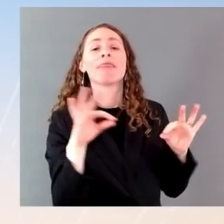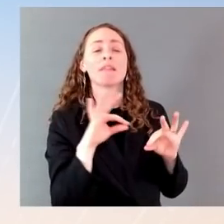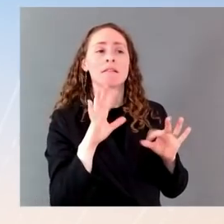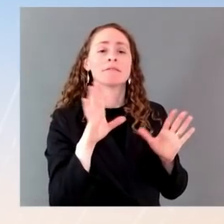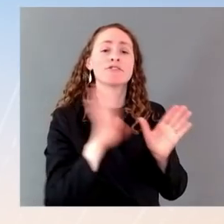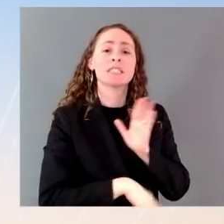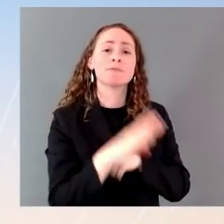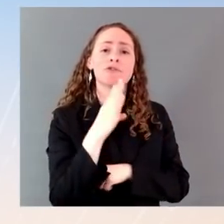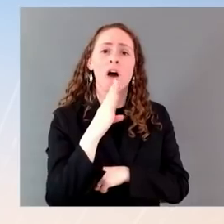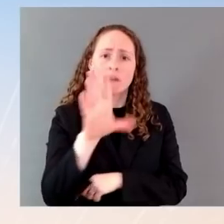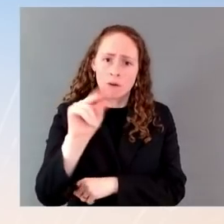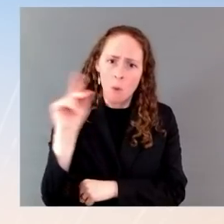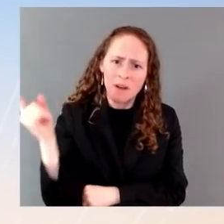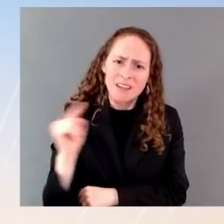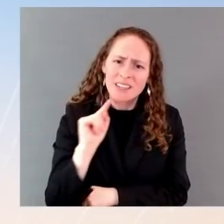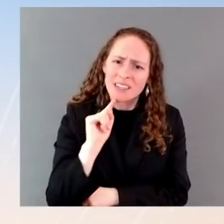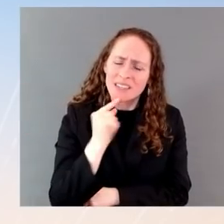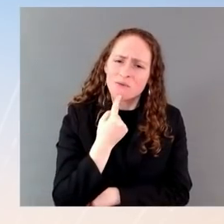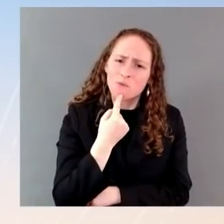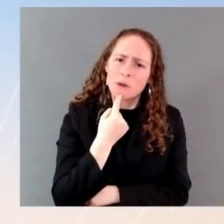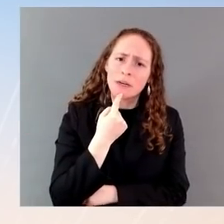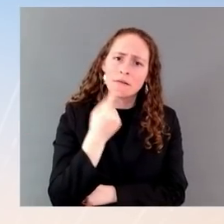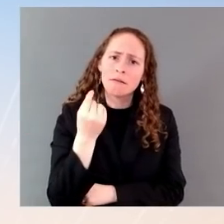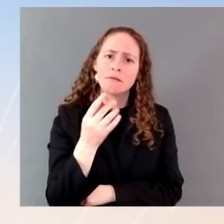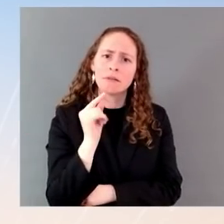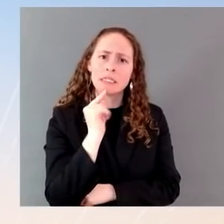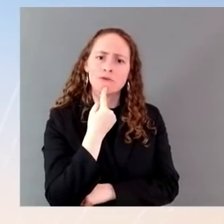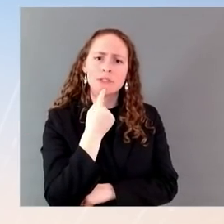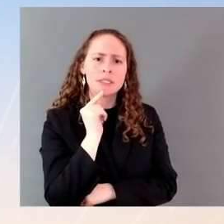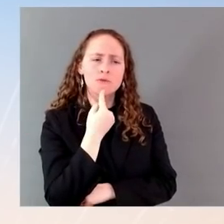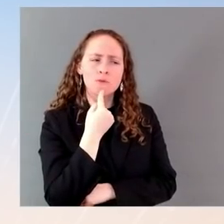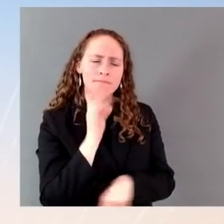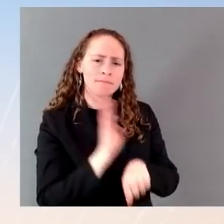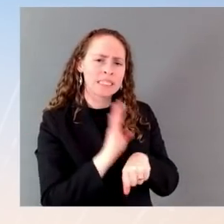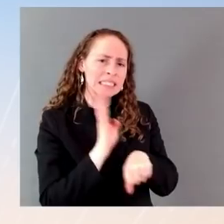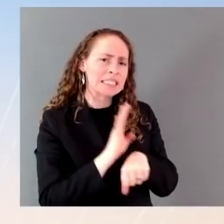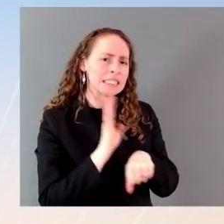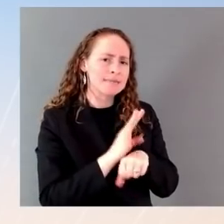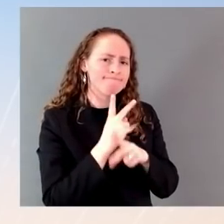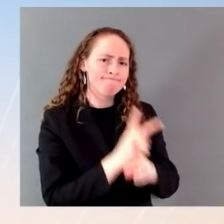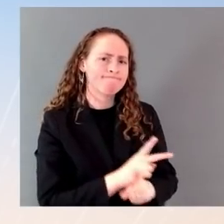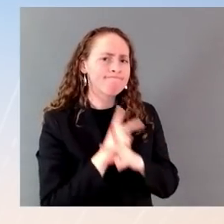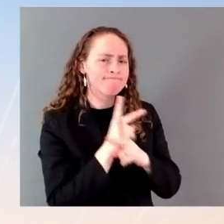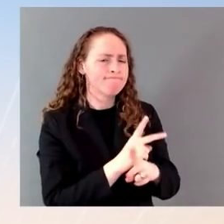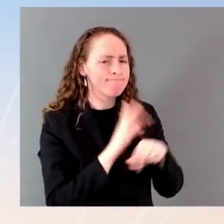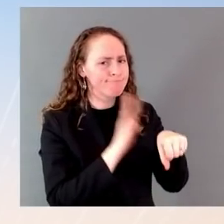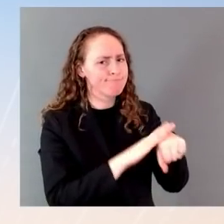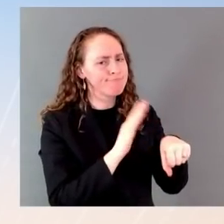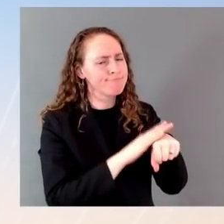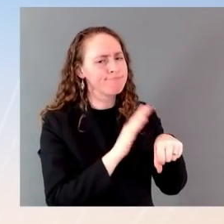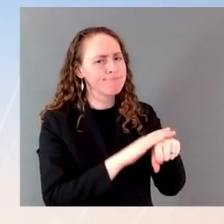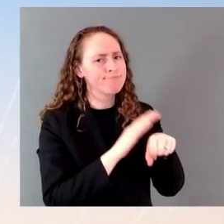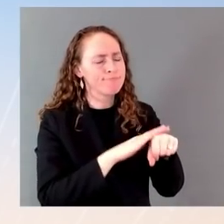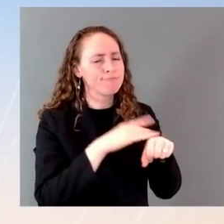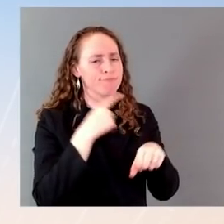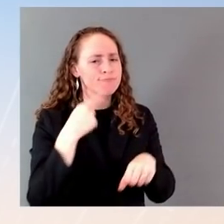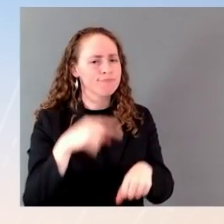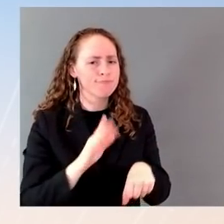alongside a pathway to de-escalate, to avert a potential crisis